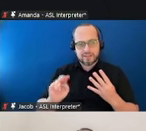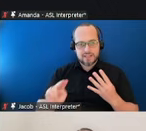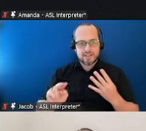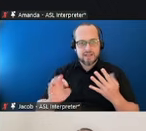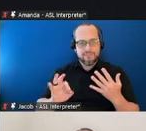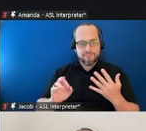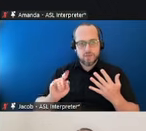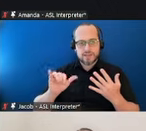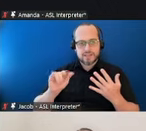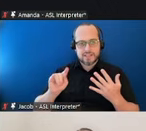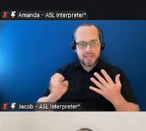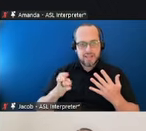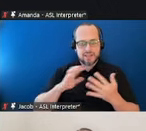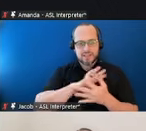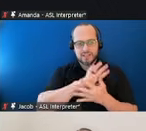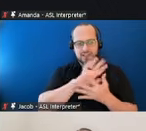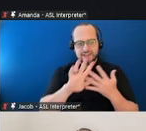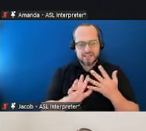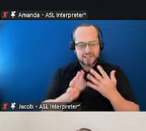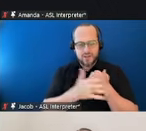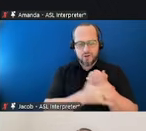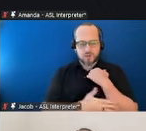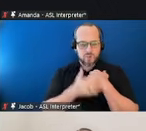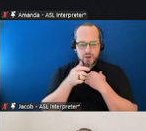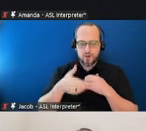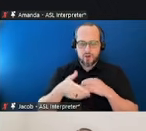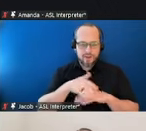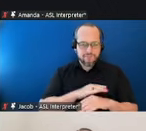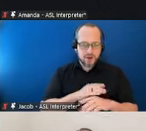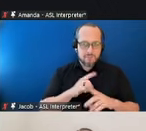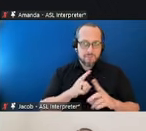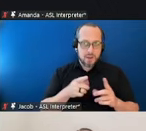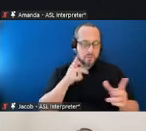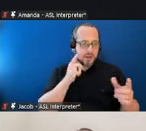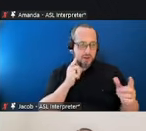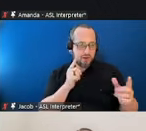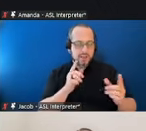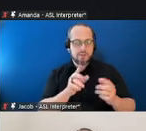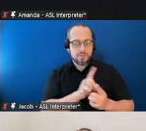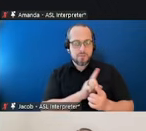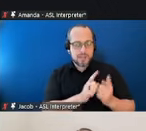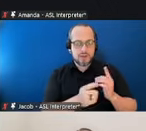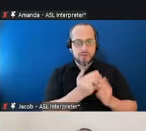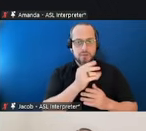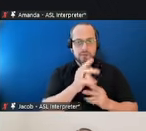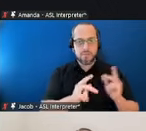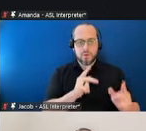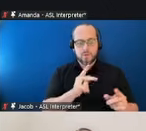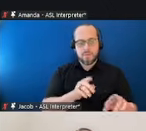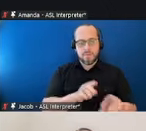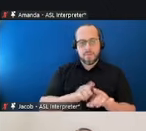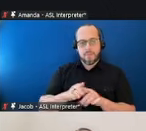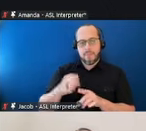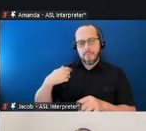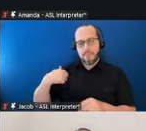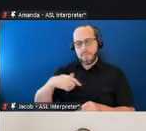uh areas that we we don't currently cover. Um in addition to that, we because we're a health plan,